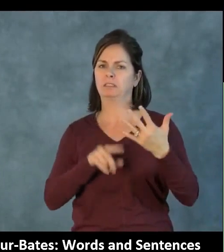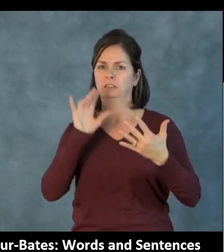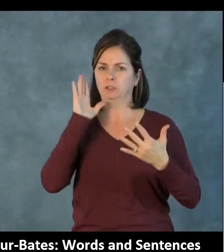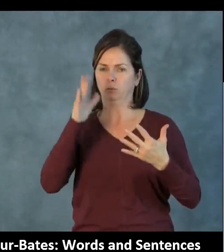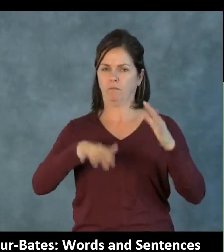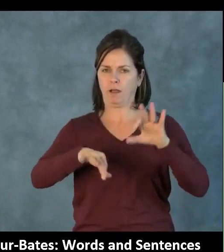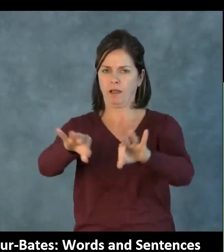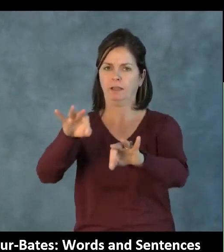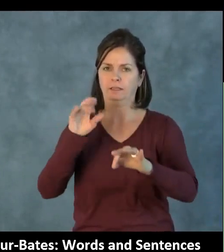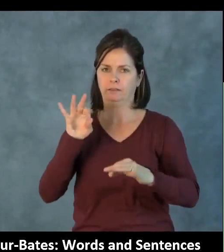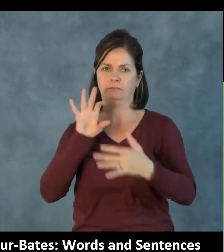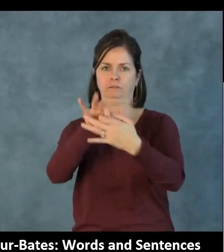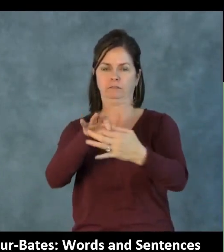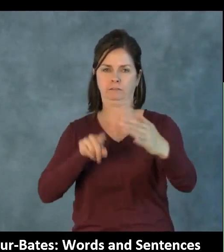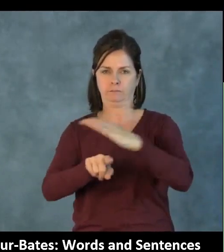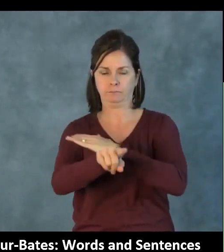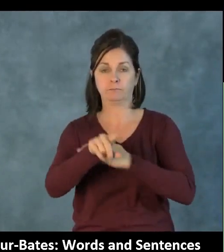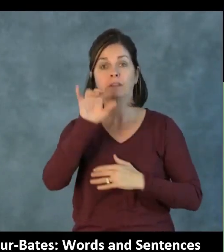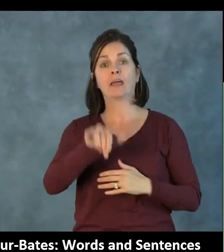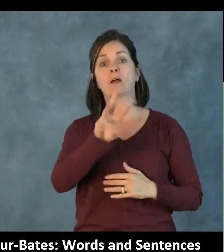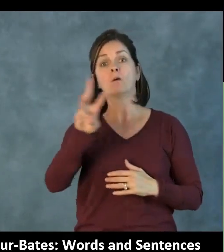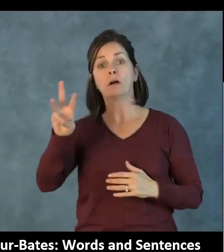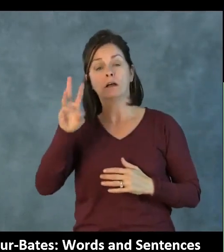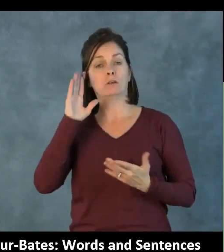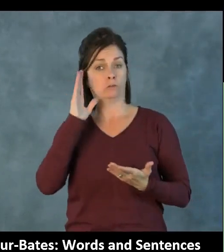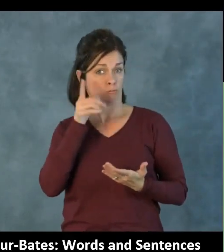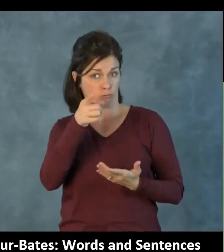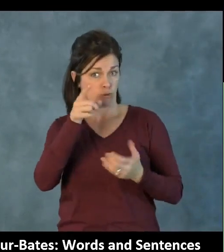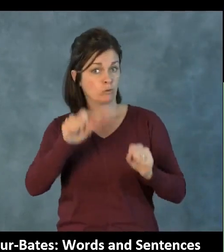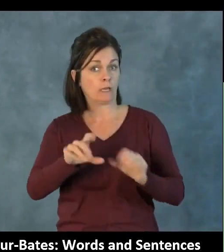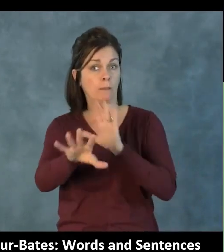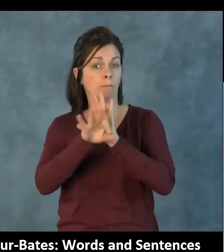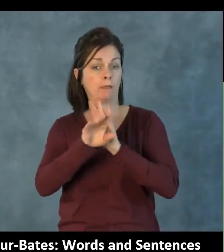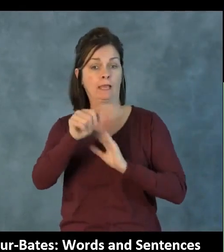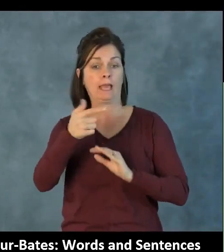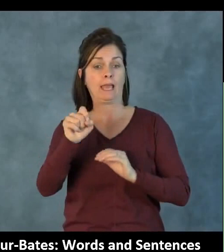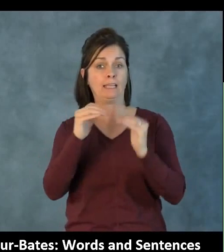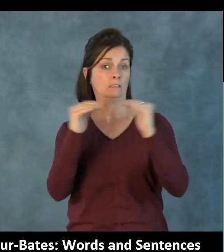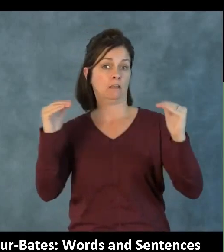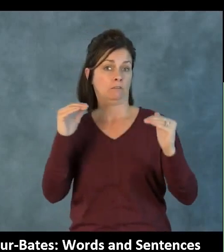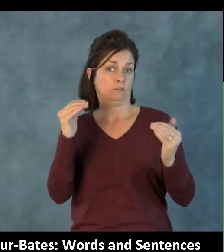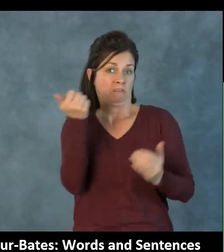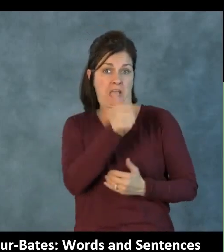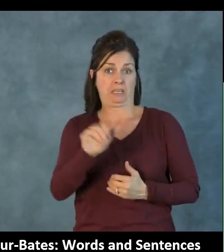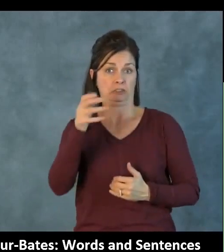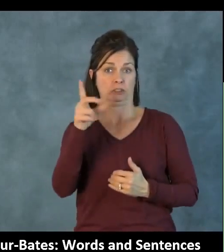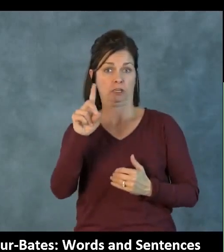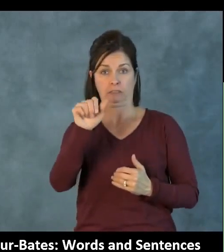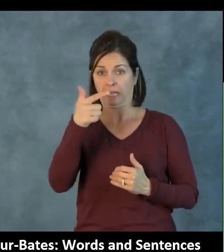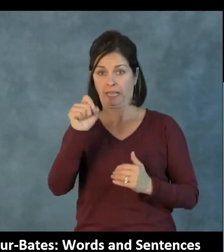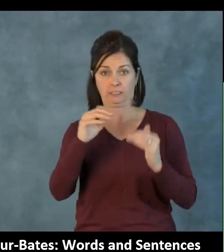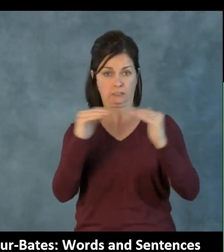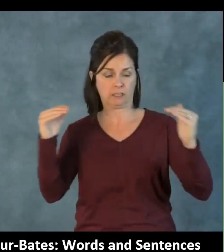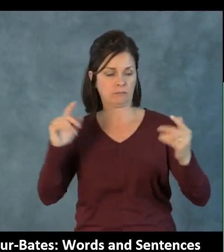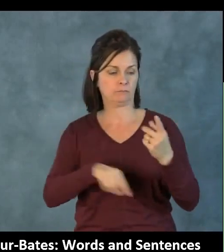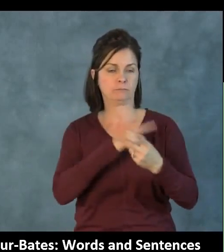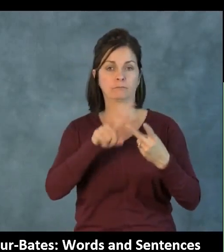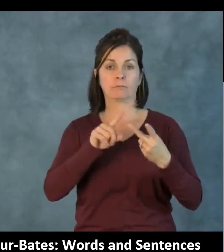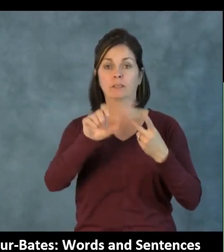when you go to the site. At this website, you can pick an age level of a child,